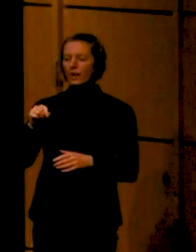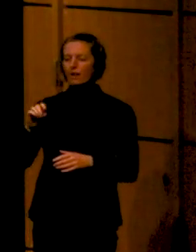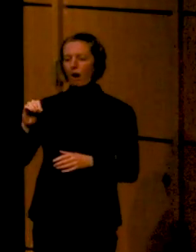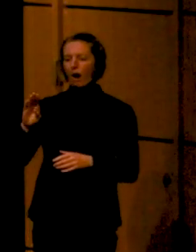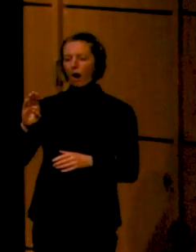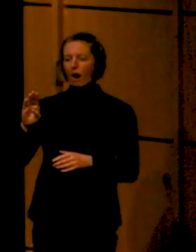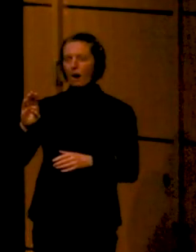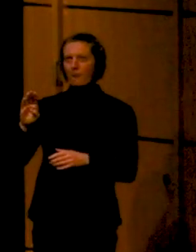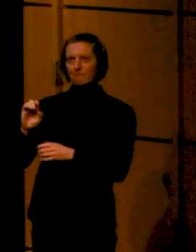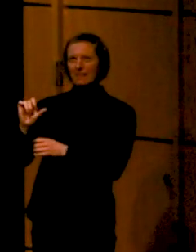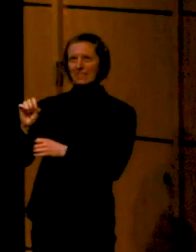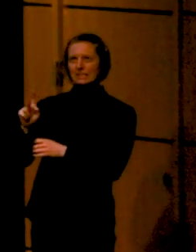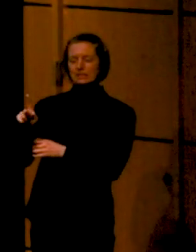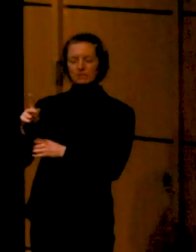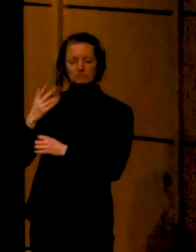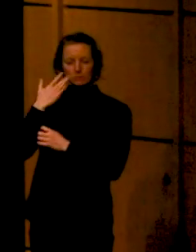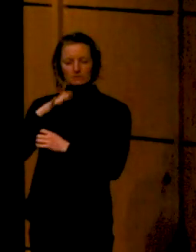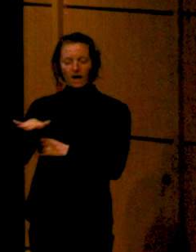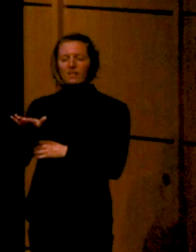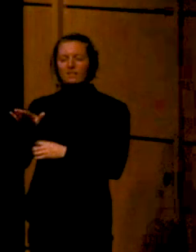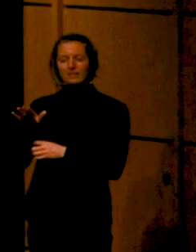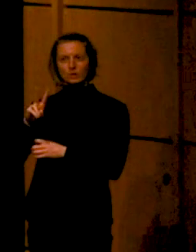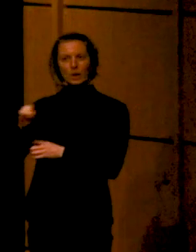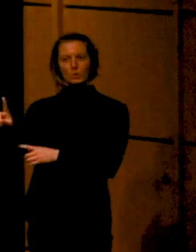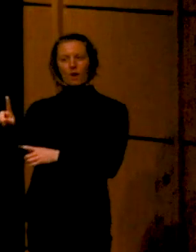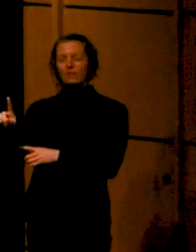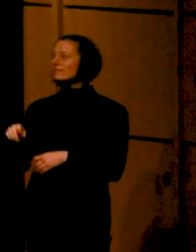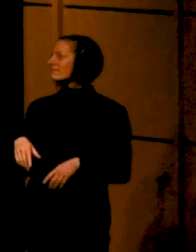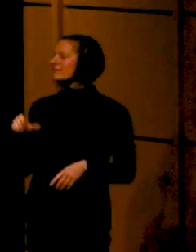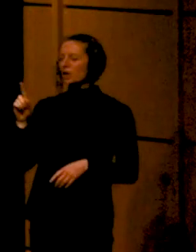We'll wait to see what Brad does next.